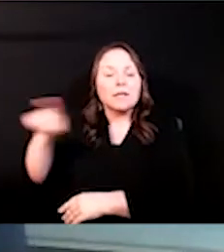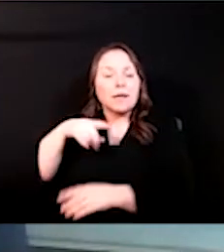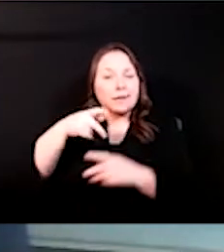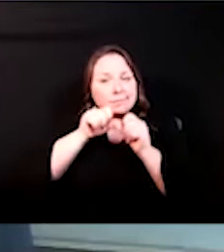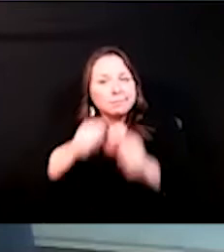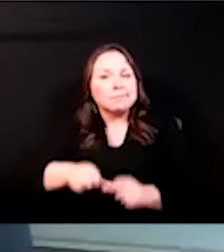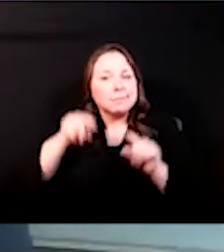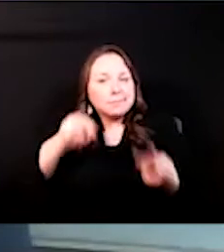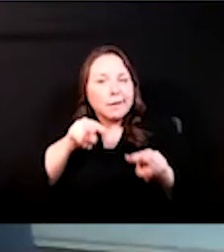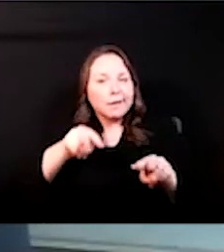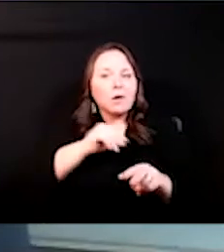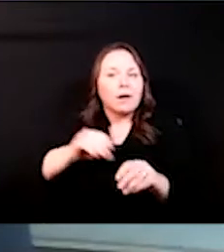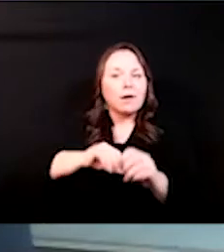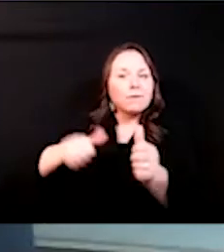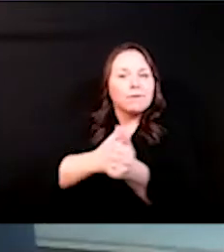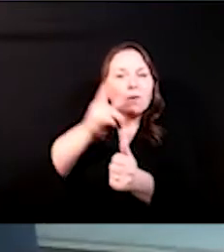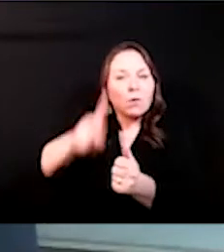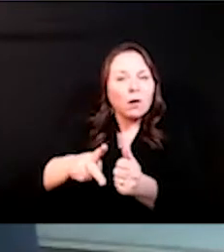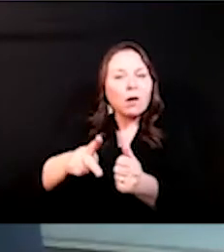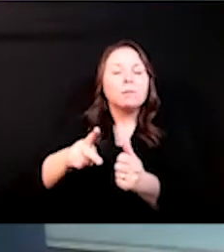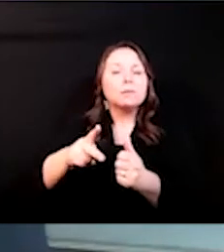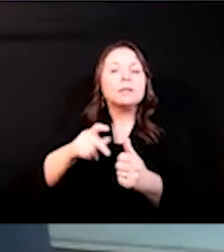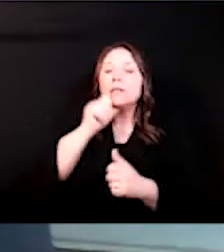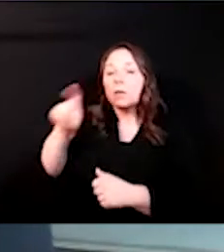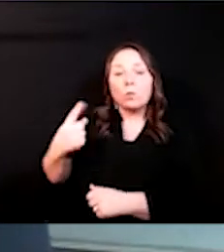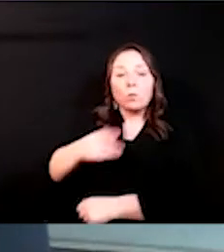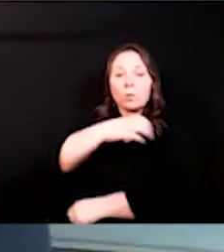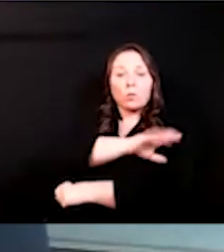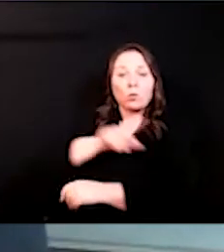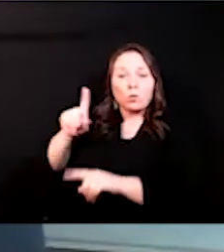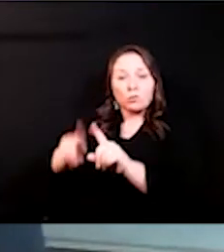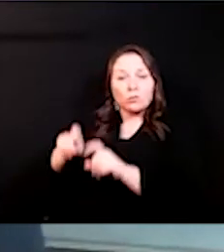CONTINUING TO MONITOR AND FOLLOW UP ON PARTICIPANTS NOT ONLY IN CLINICAL TRIALS BUT ALSO FOR THE PEOPLE THAT ARE